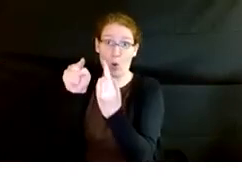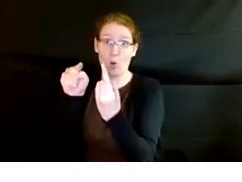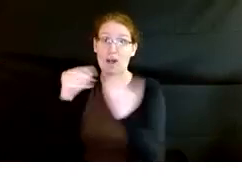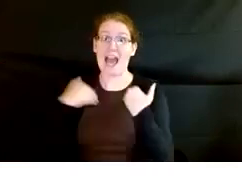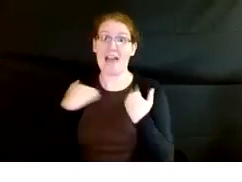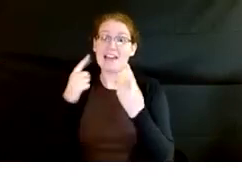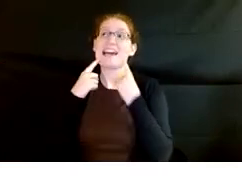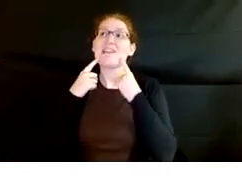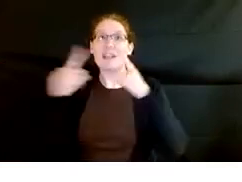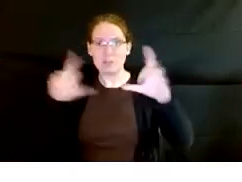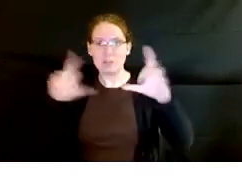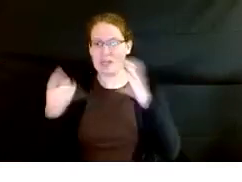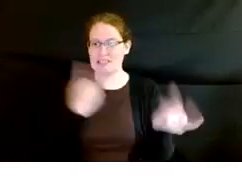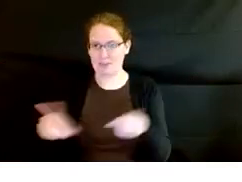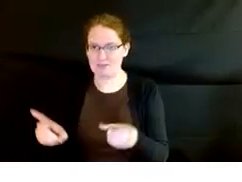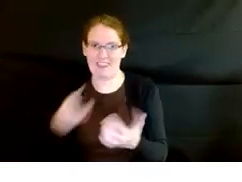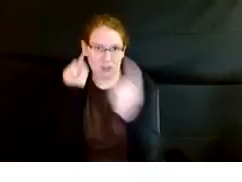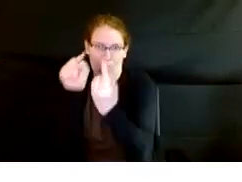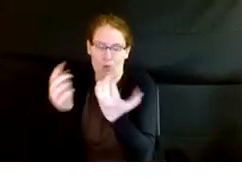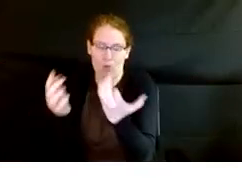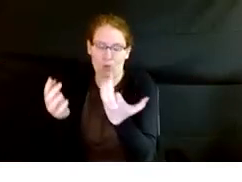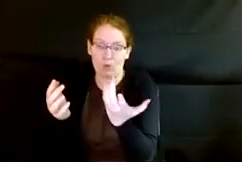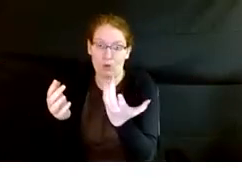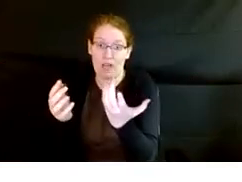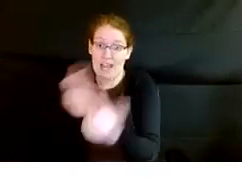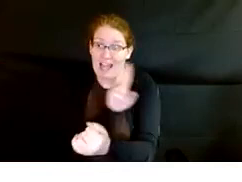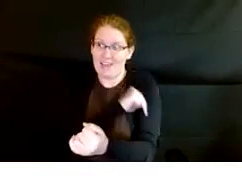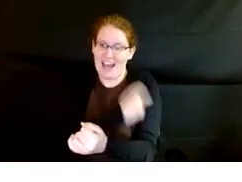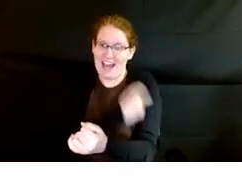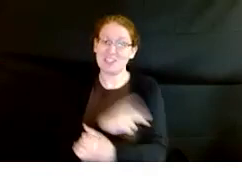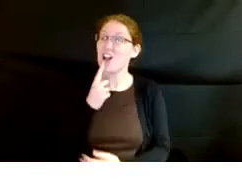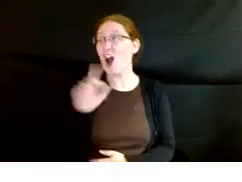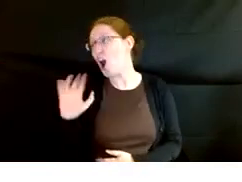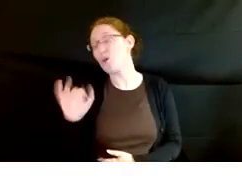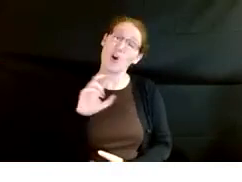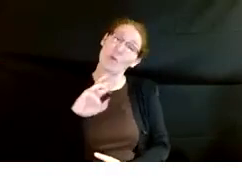and uh the hospital doesn't just get to say oh well COVID, you don't get an interpreter which